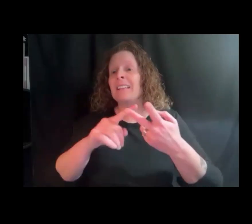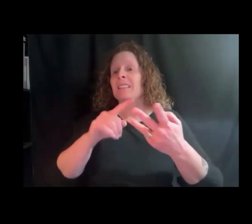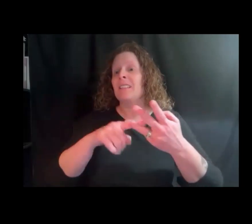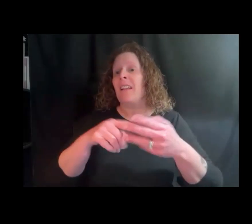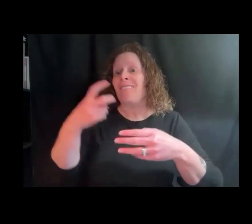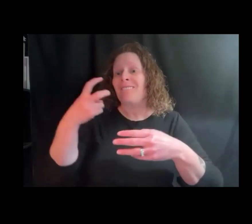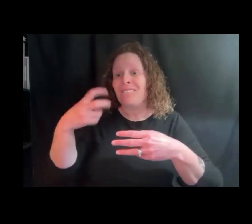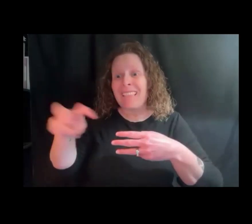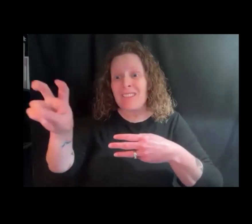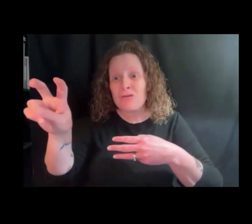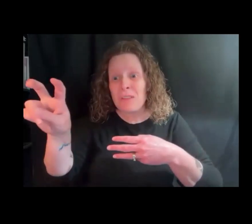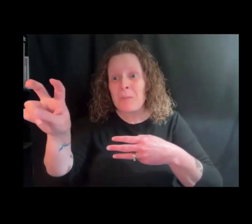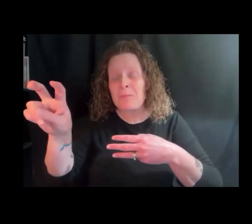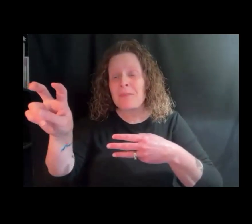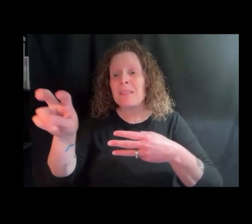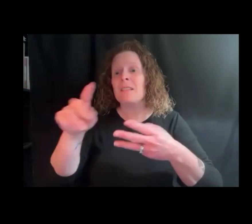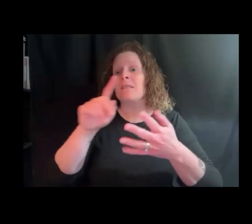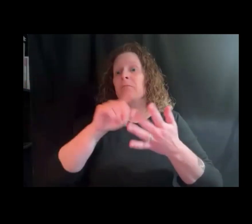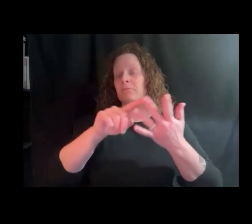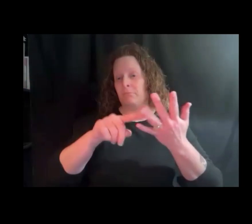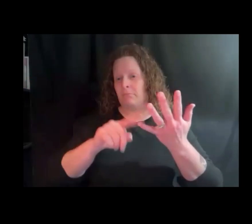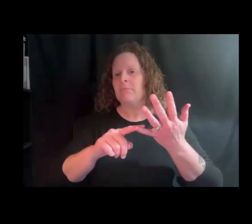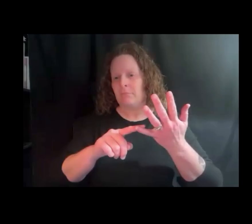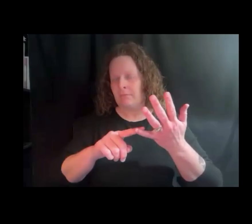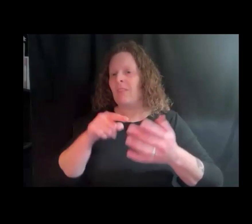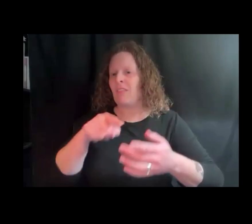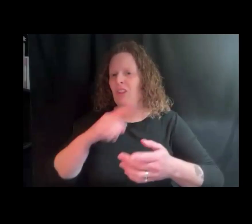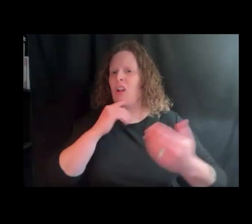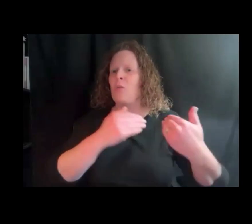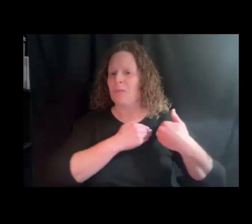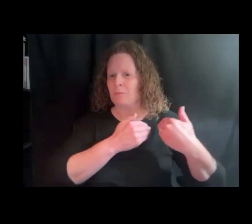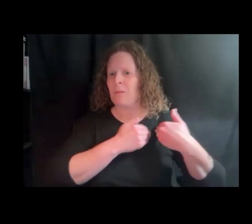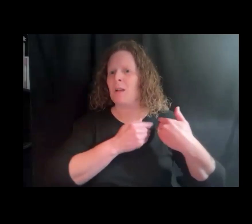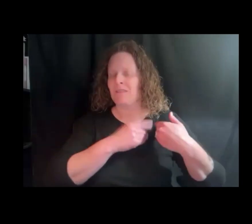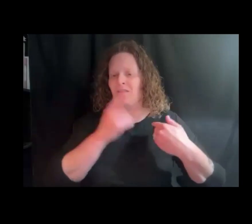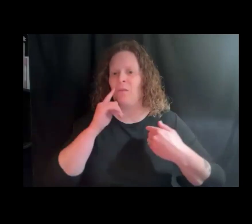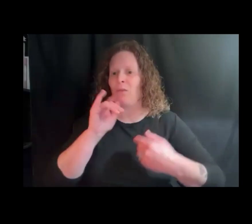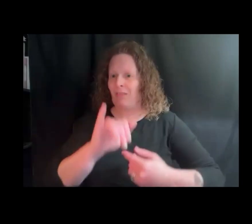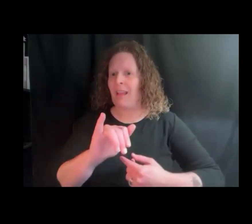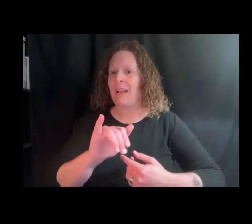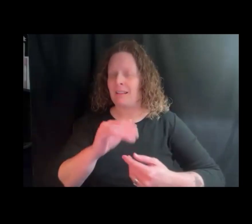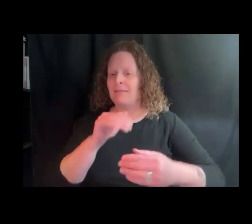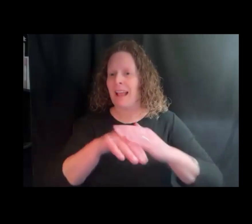school events and field trips. Any situation